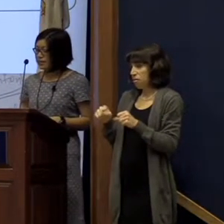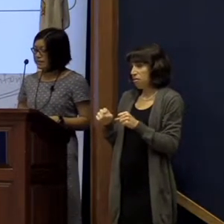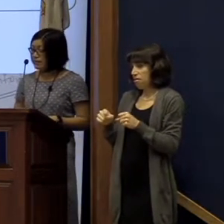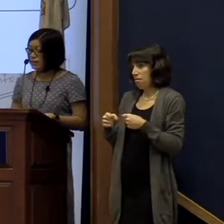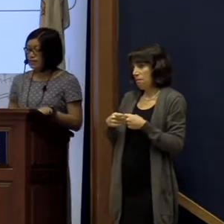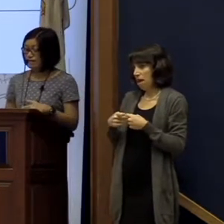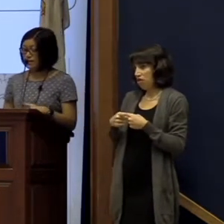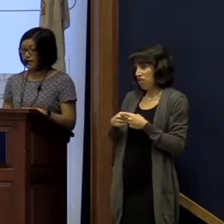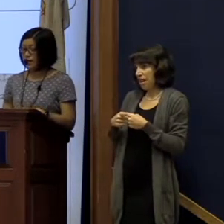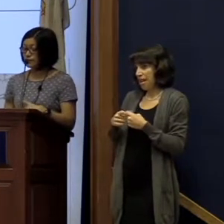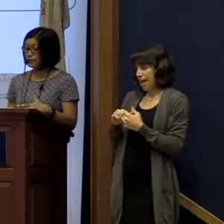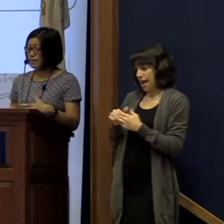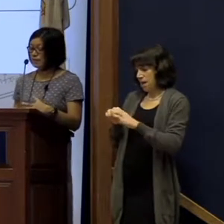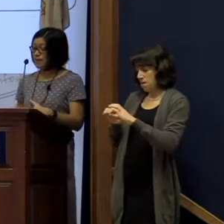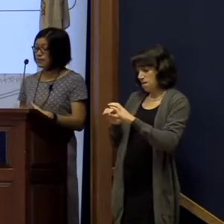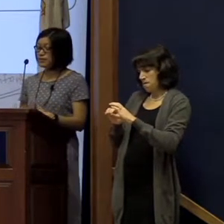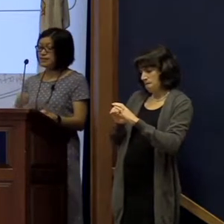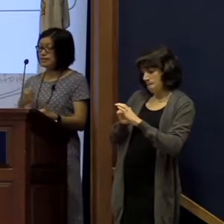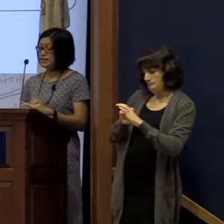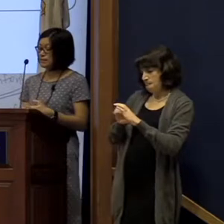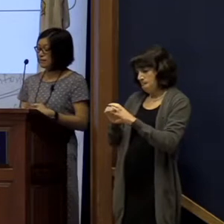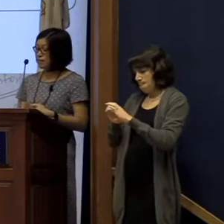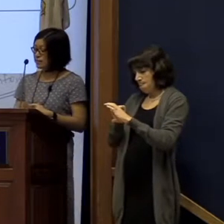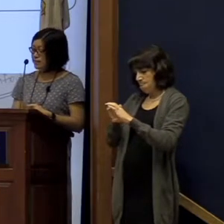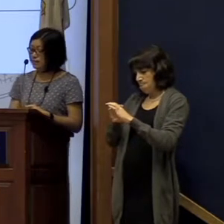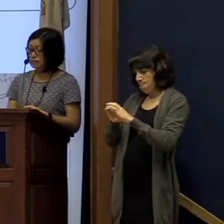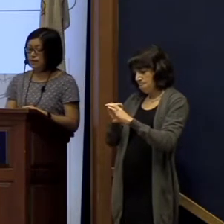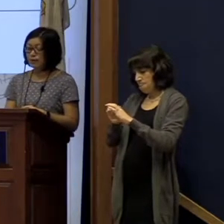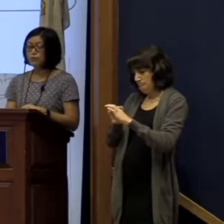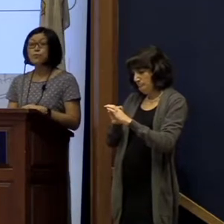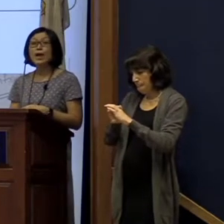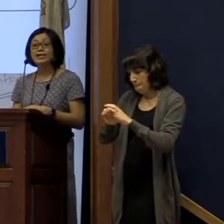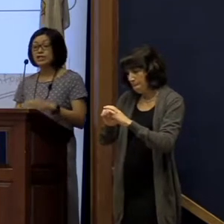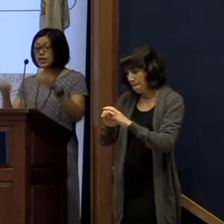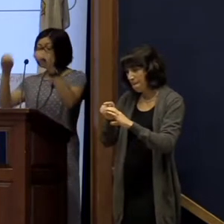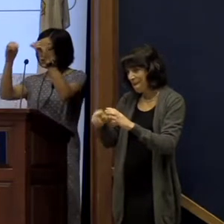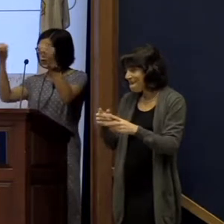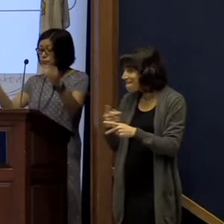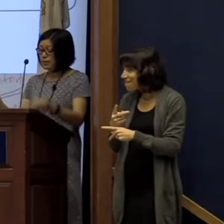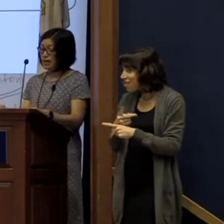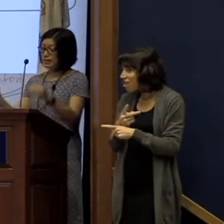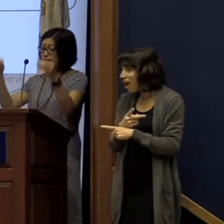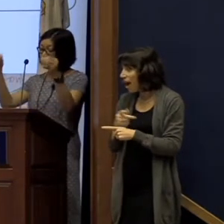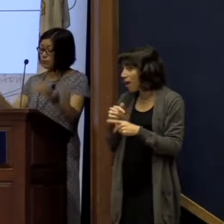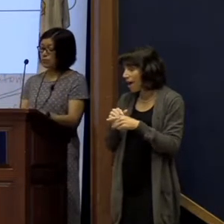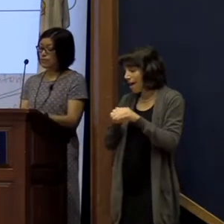Eventually, he figured out how to get the batteries at the center of the gravity and also how to wedge tube lights into the ball